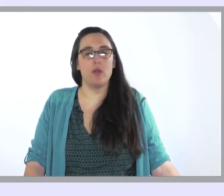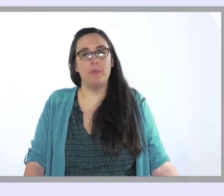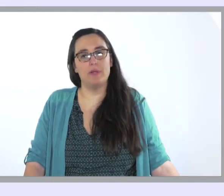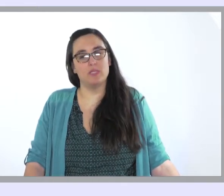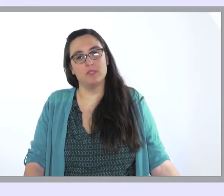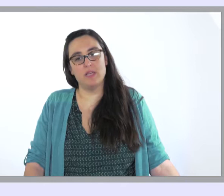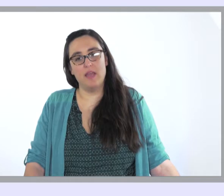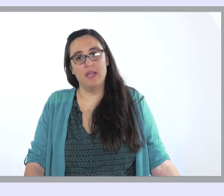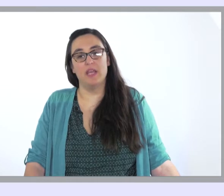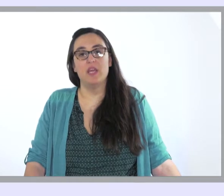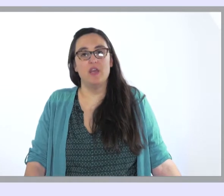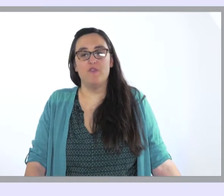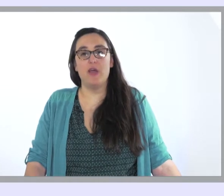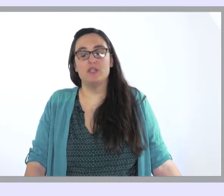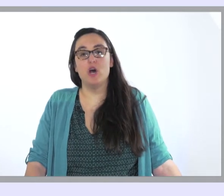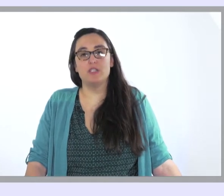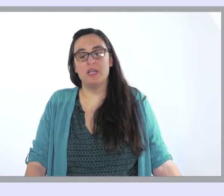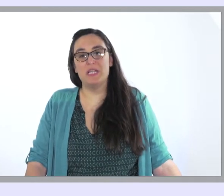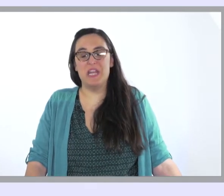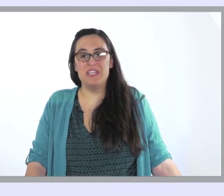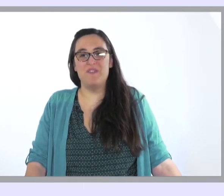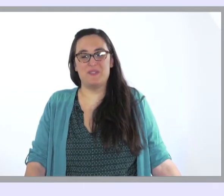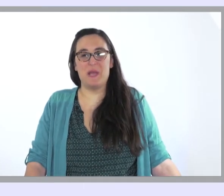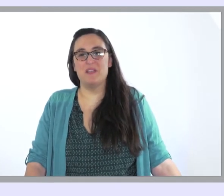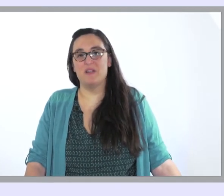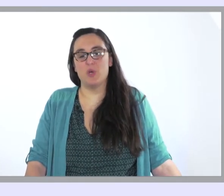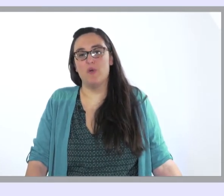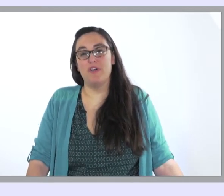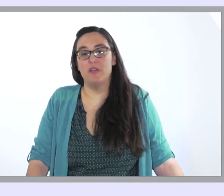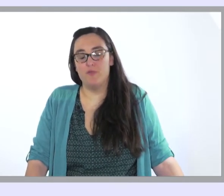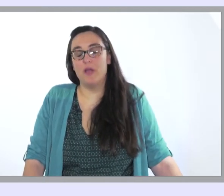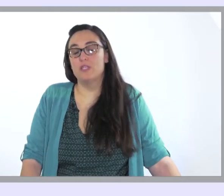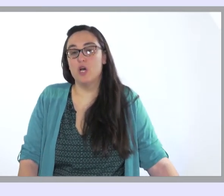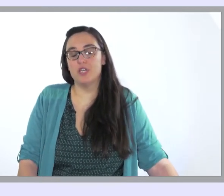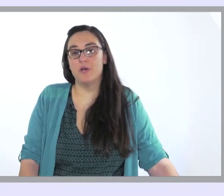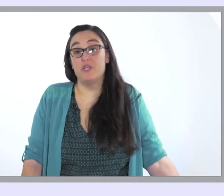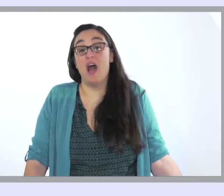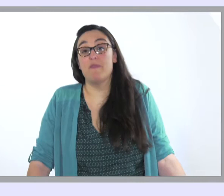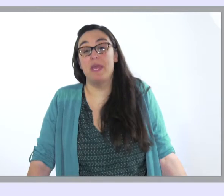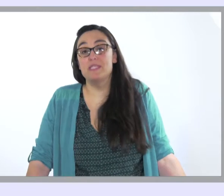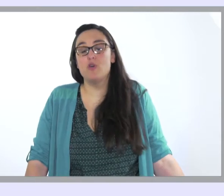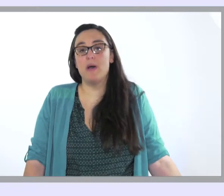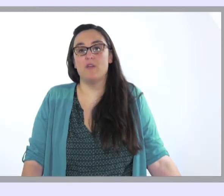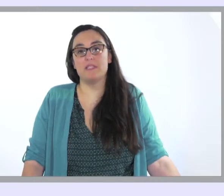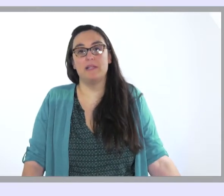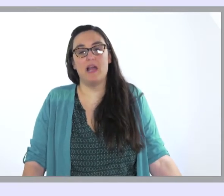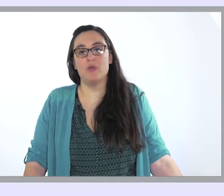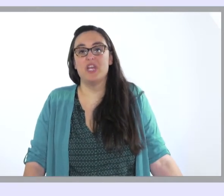or a person signing, if we are not native signers or we don't have a basic command of sign language,